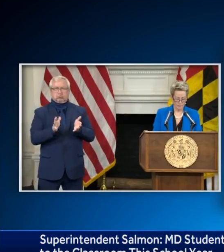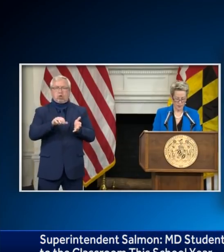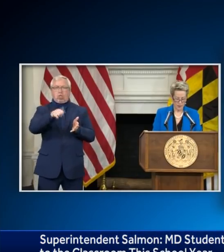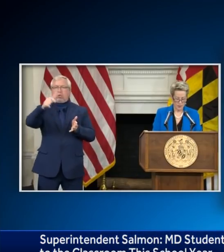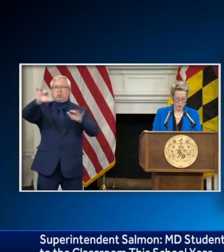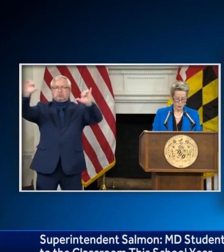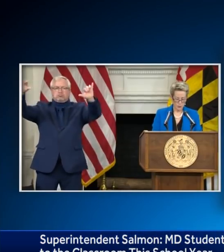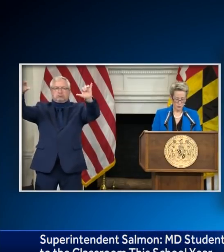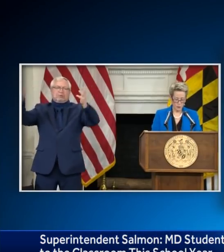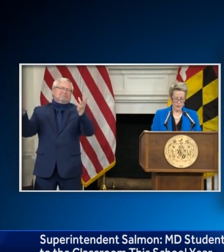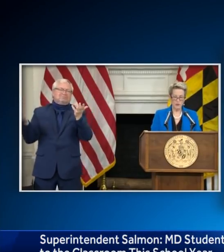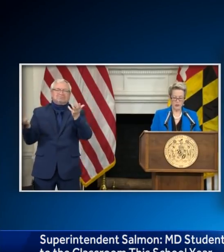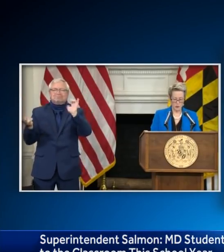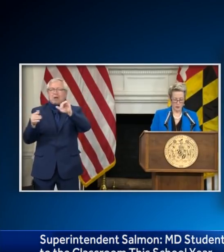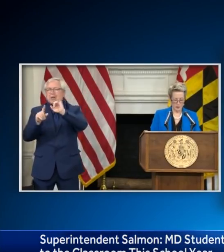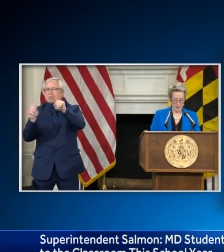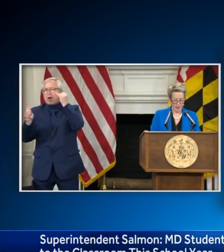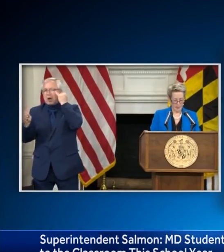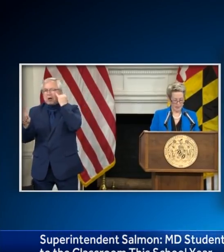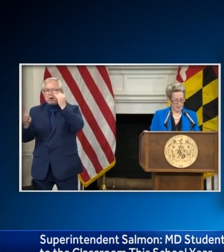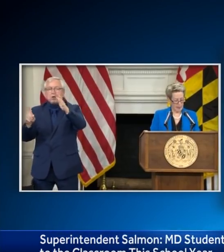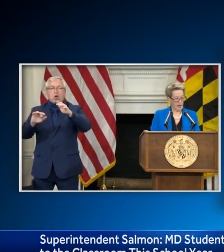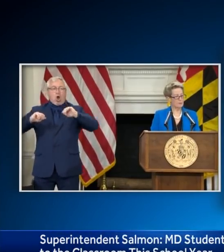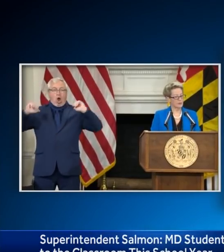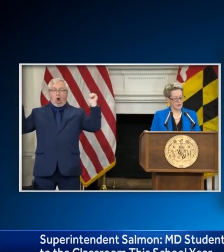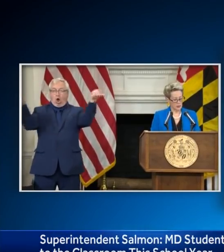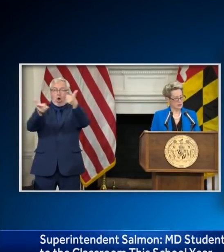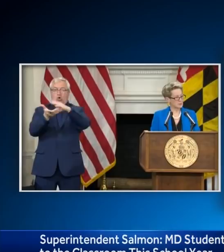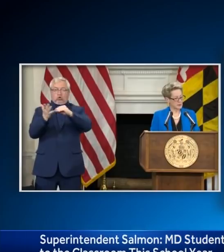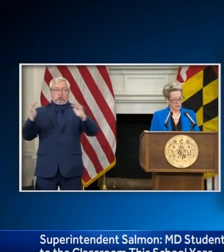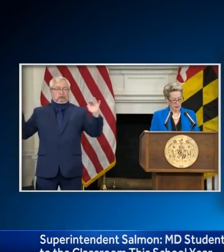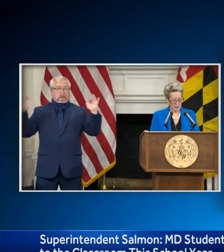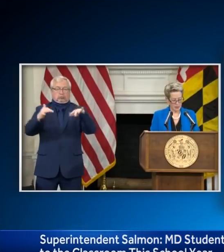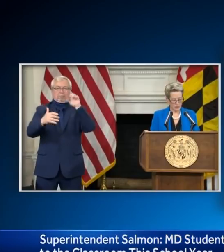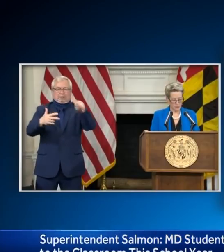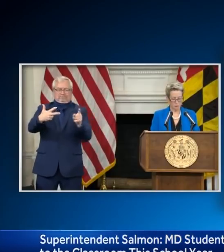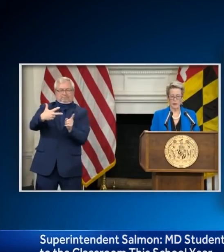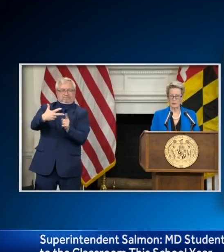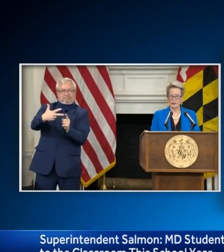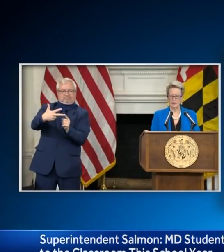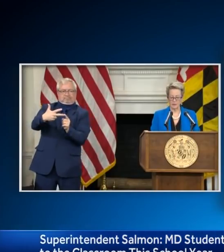A FULL RETURN OF THE STUDENT BODY TO IN PERSON INSTRUCTION WOULD BE A PART OF STAGE THREE.